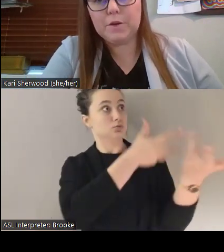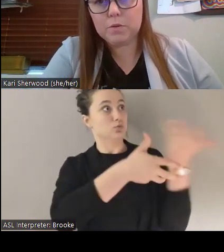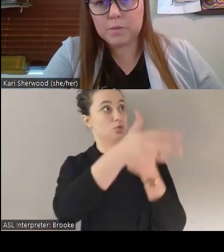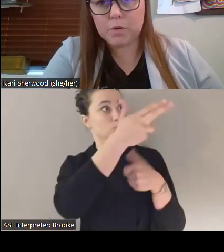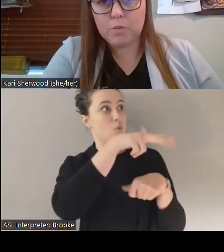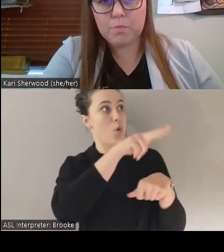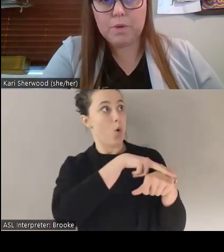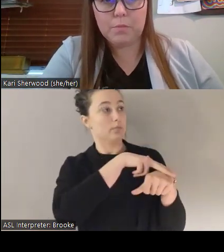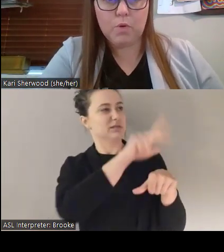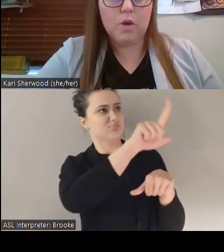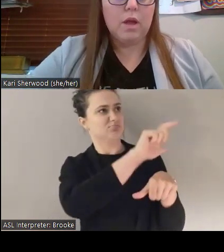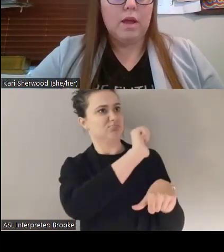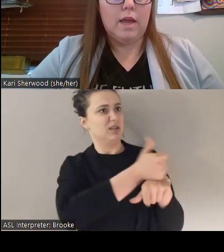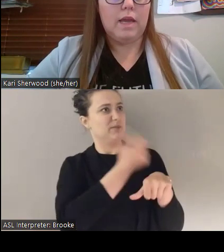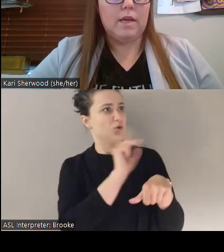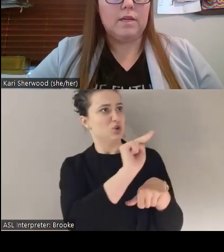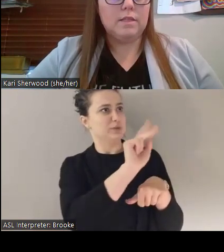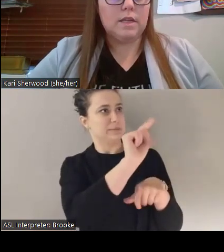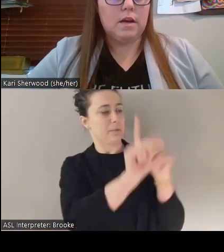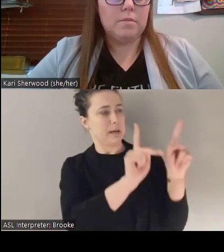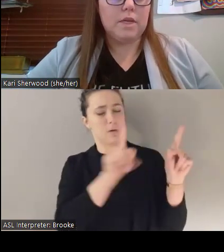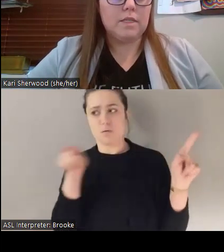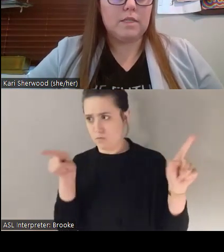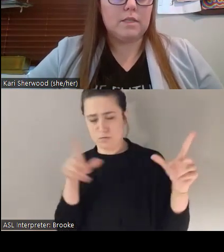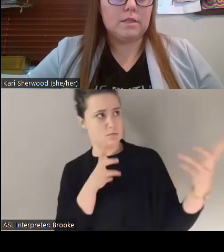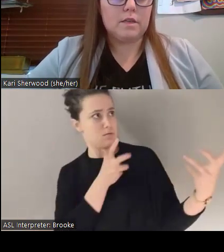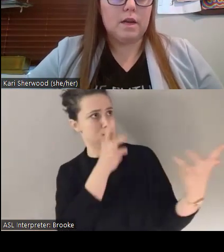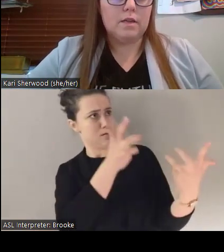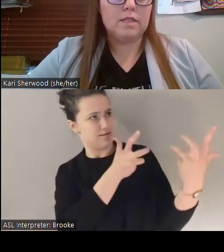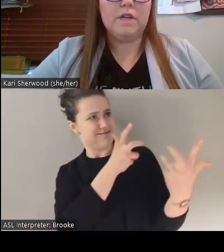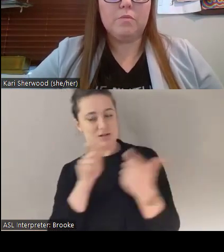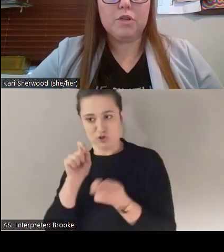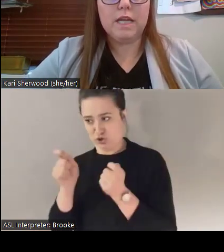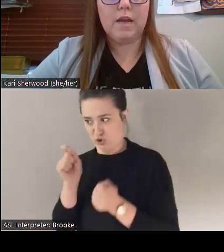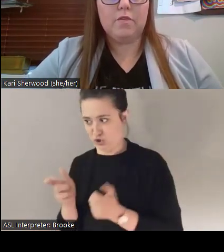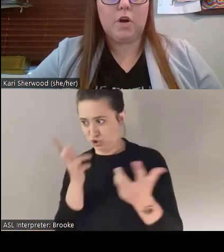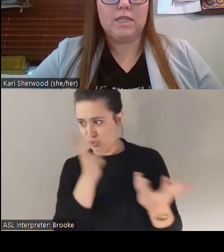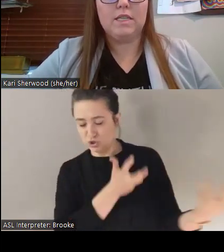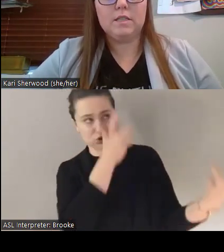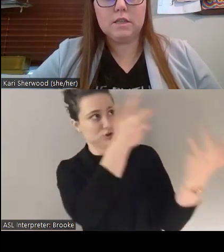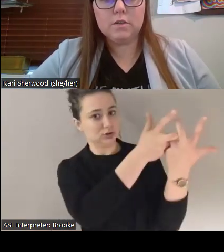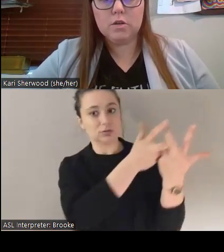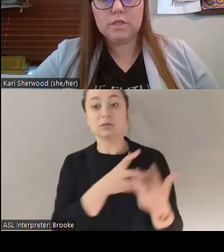neurotypical people. And it's -- 70 percent of autistic adults